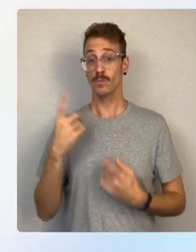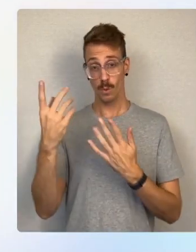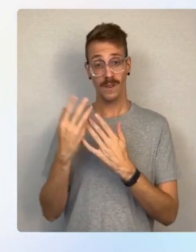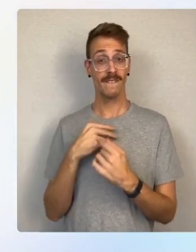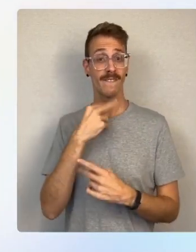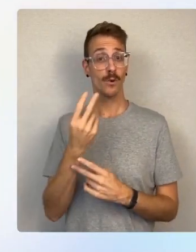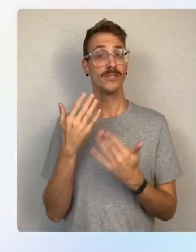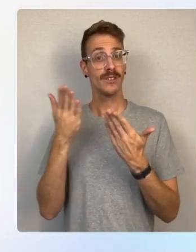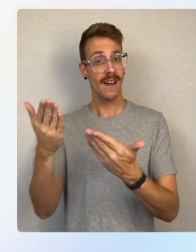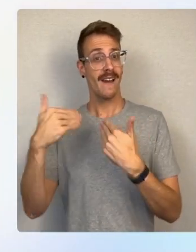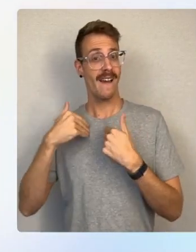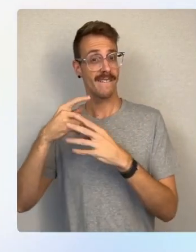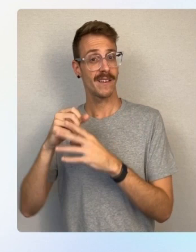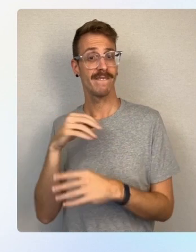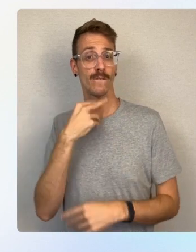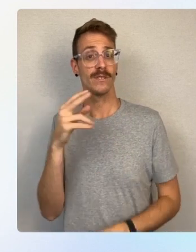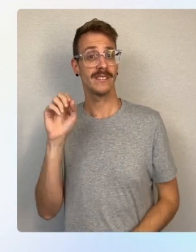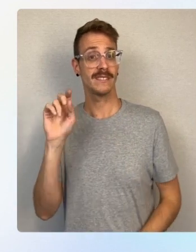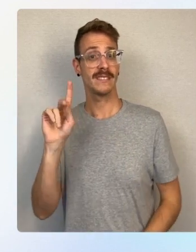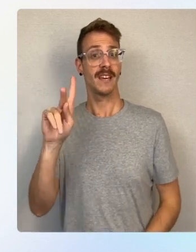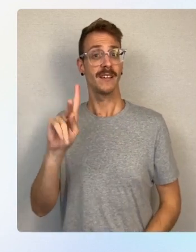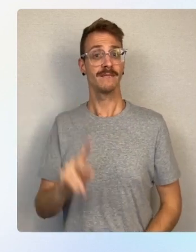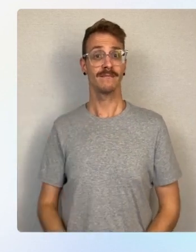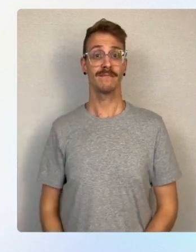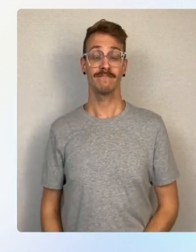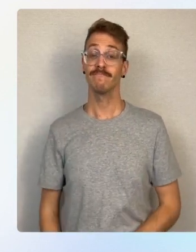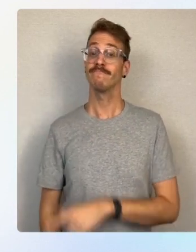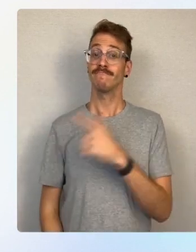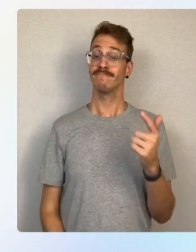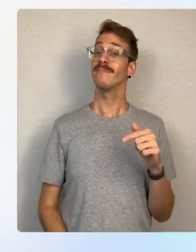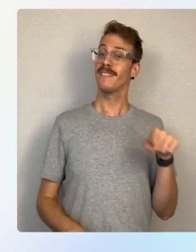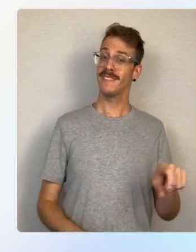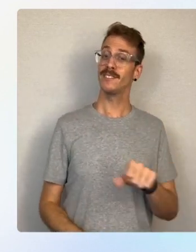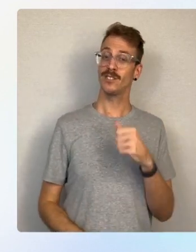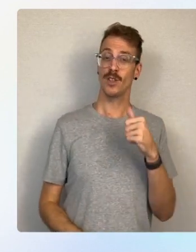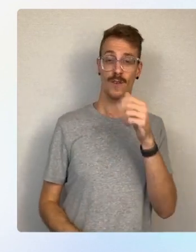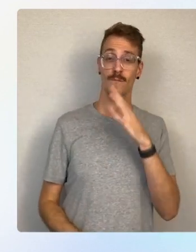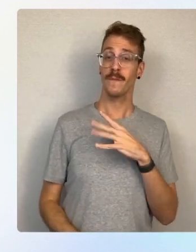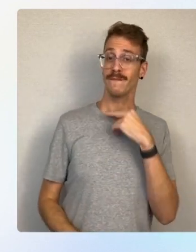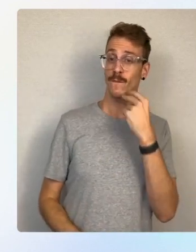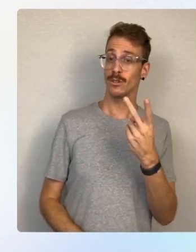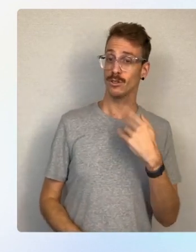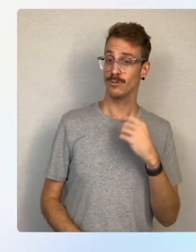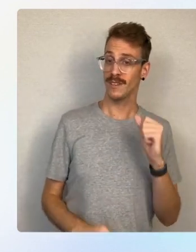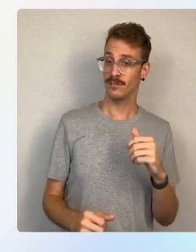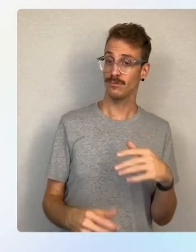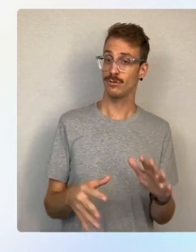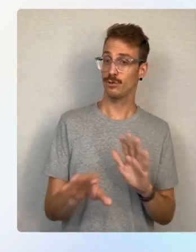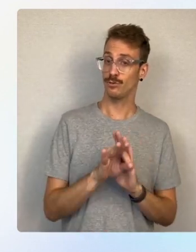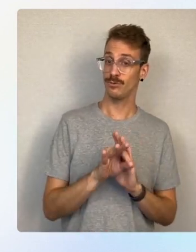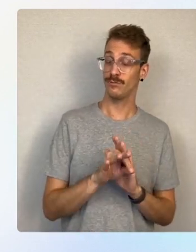This is one of the voices available in Voice SDK. And this is another one of the voices